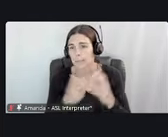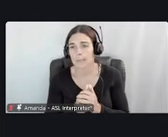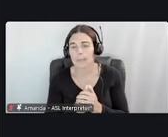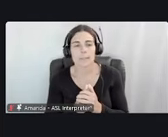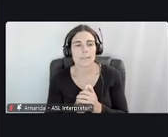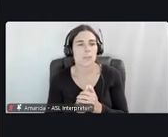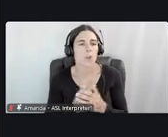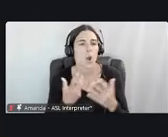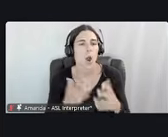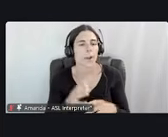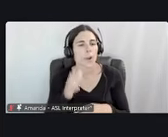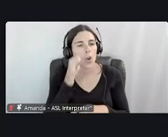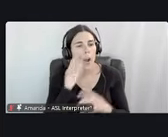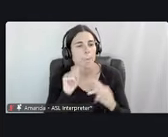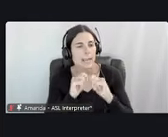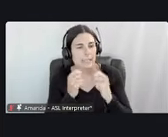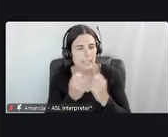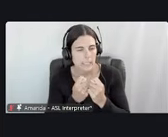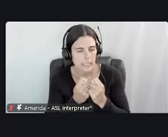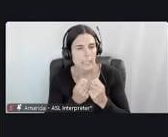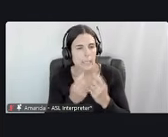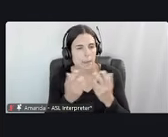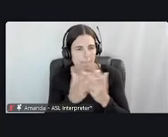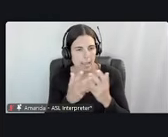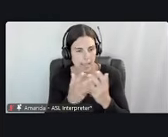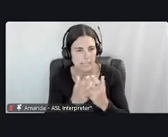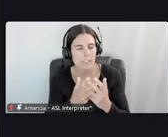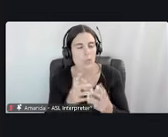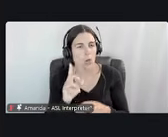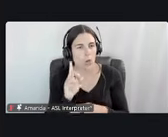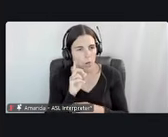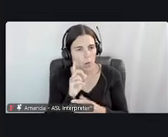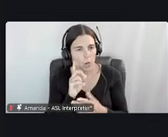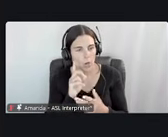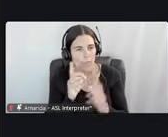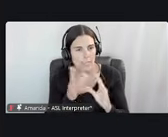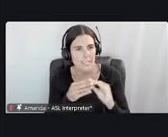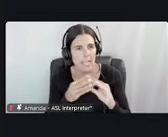teammates mention um but we believe this. We're a public entity. We believe in leveraging public